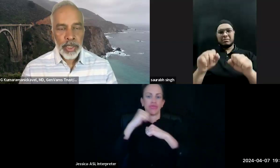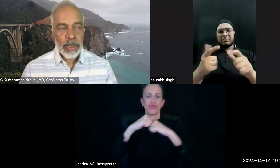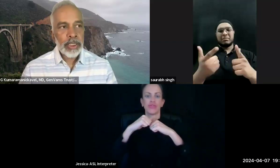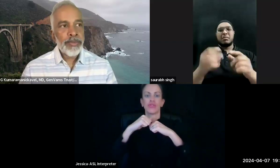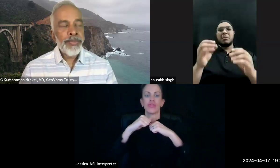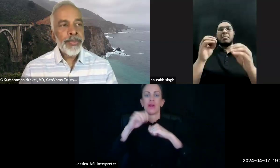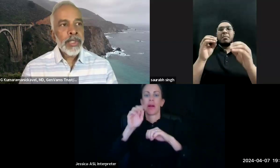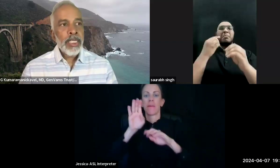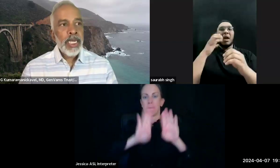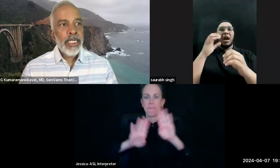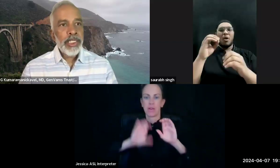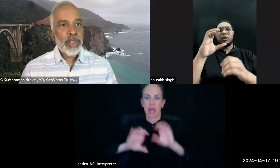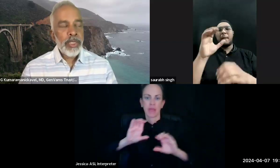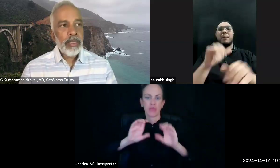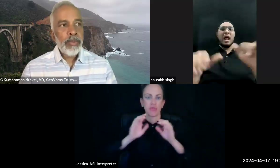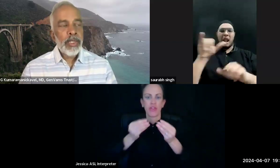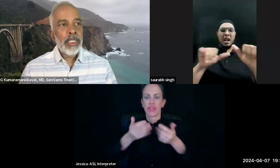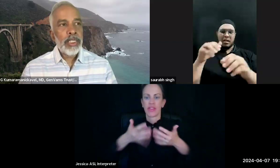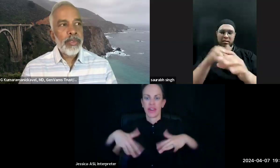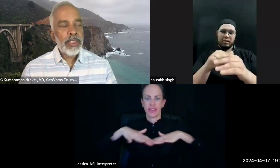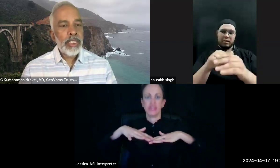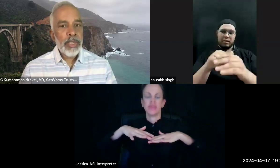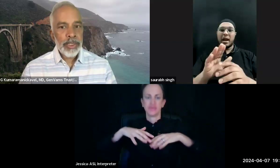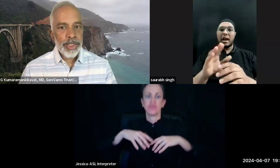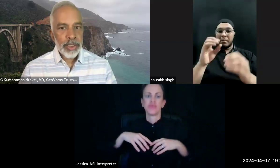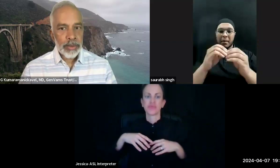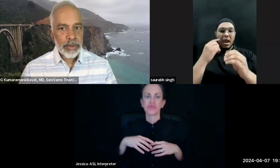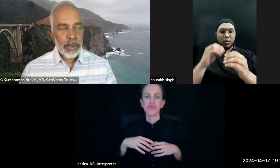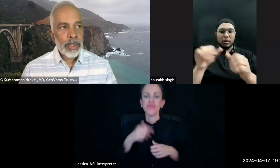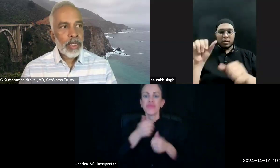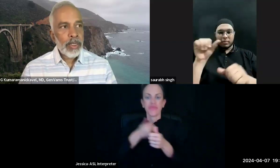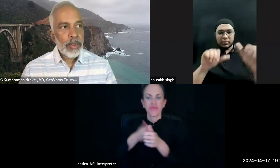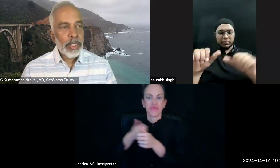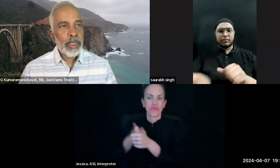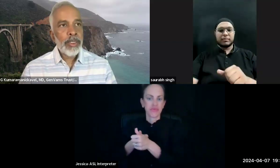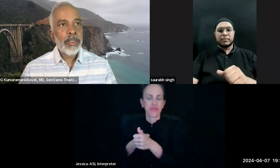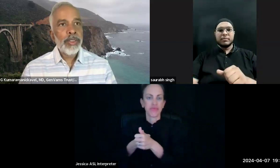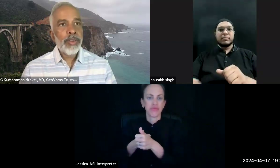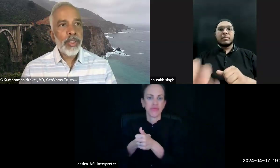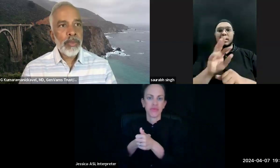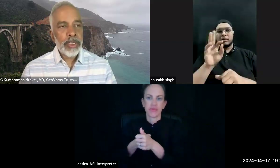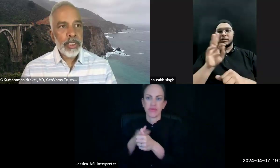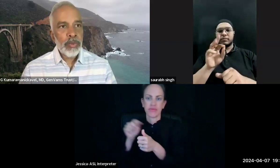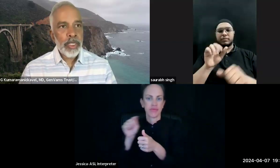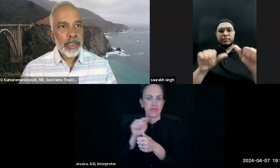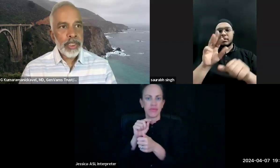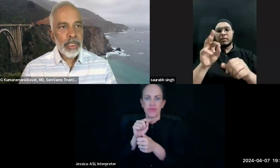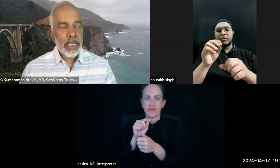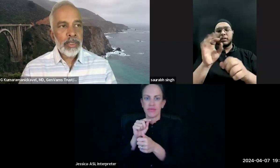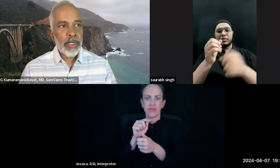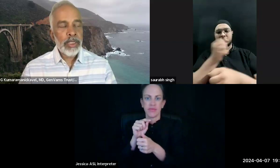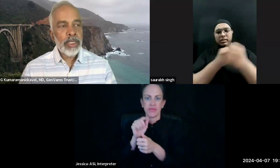proteins and each of them is represented by a gene. Okay so Rhodopsin is one gene that is present